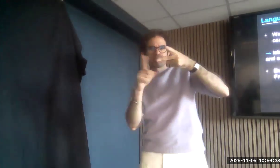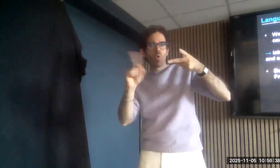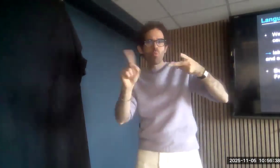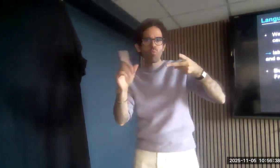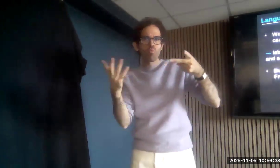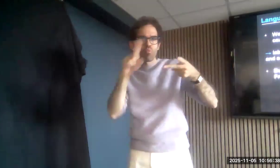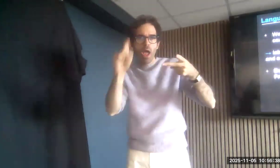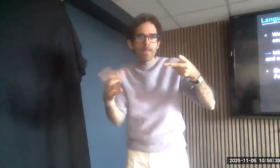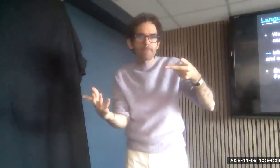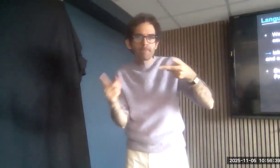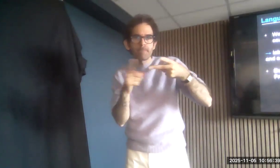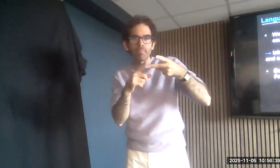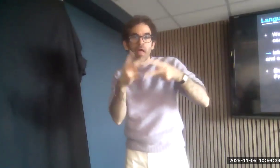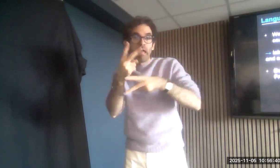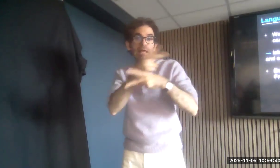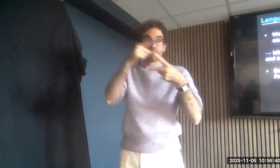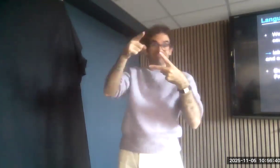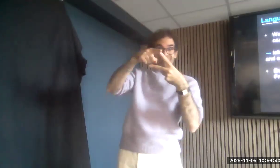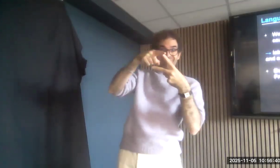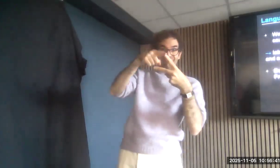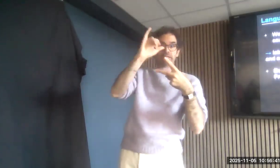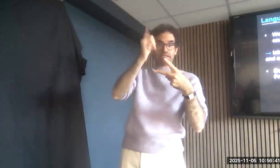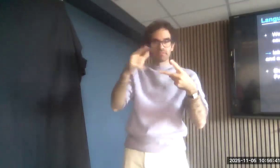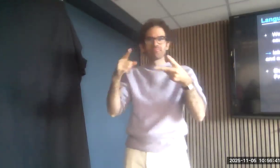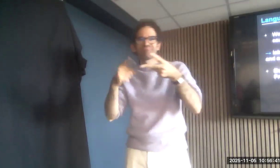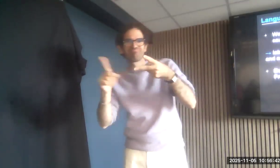So, my question is, why did LSF not use